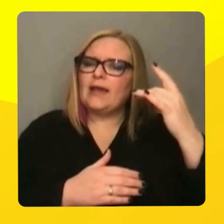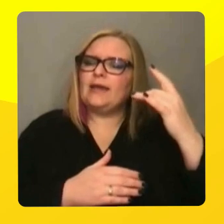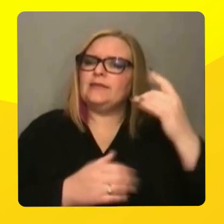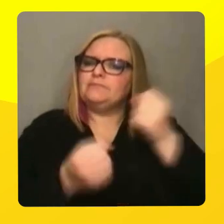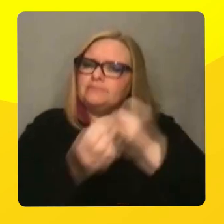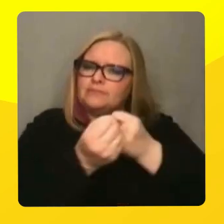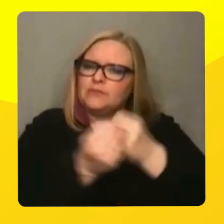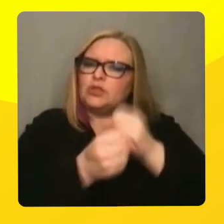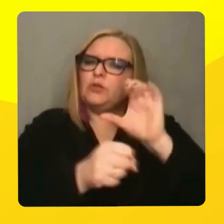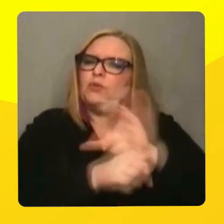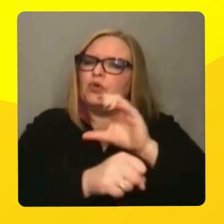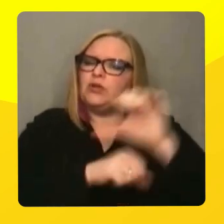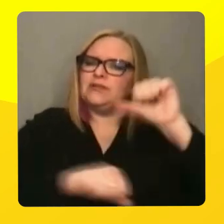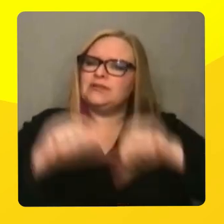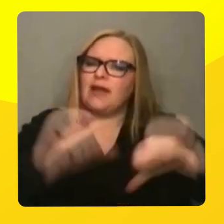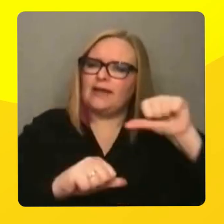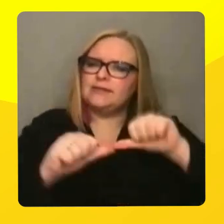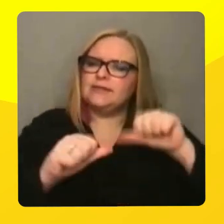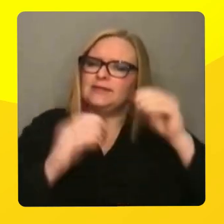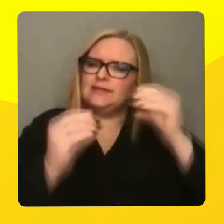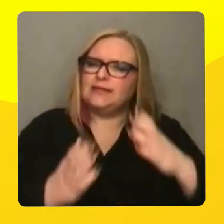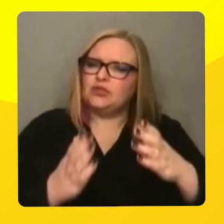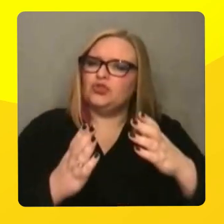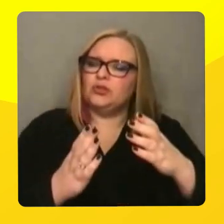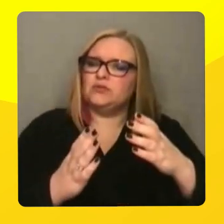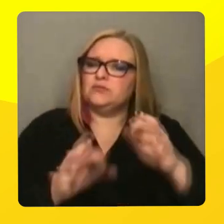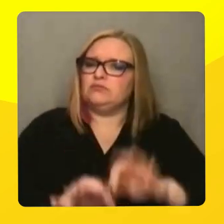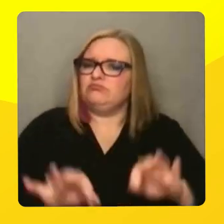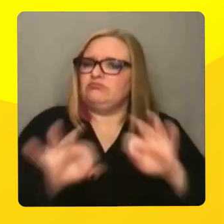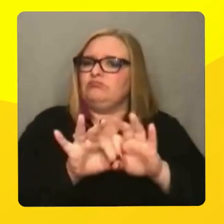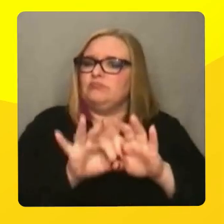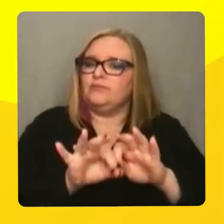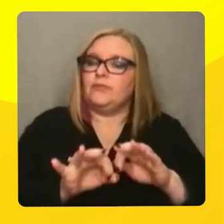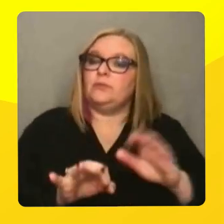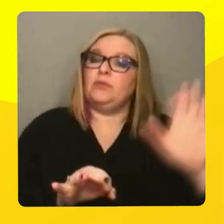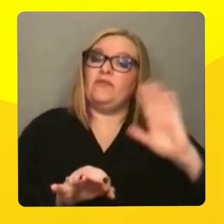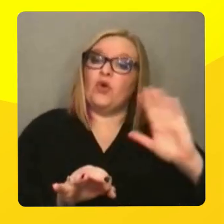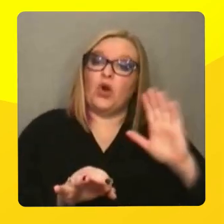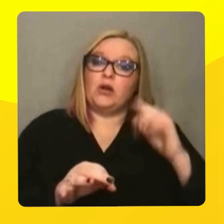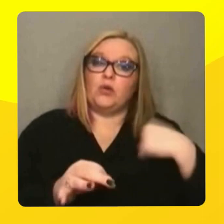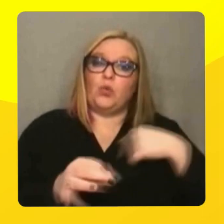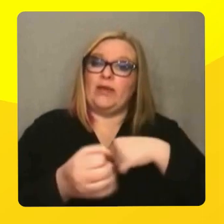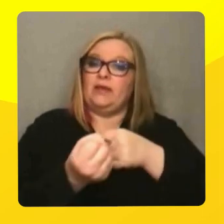Because traditional wisdom has been let's just invest in the computer science engineering schools.